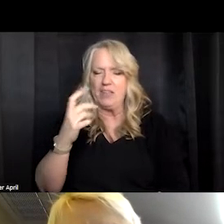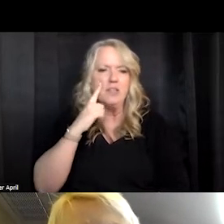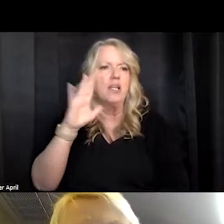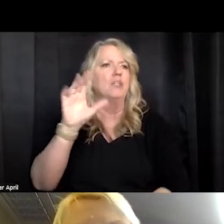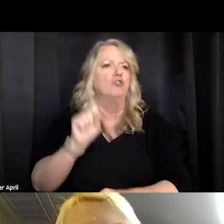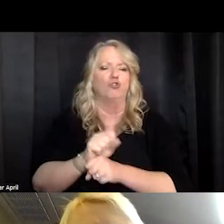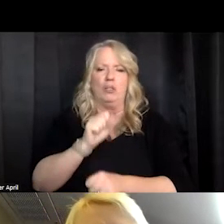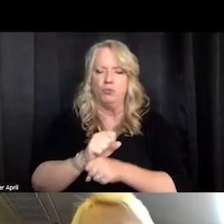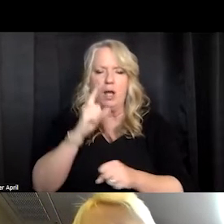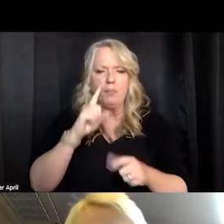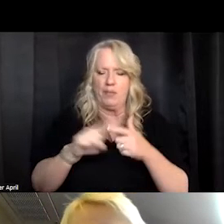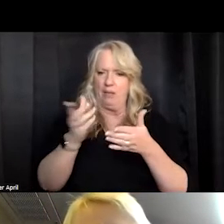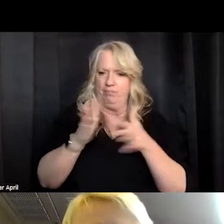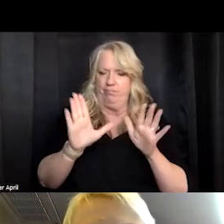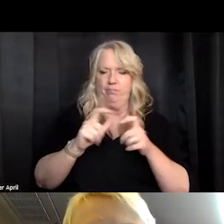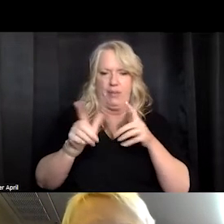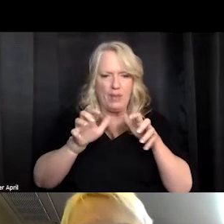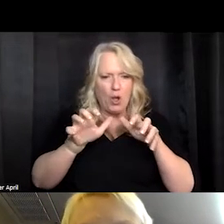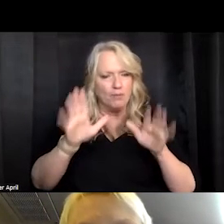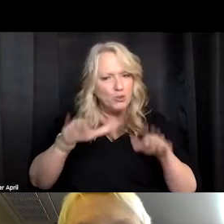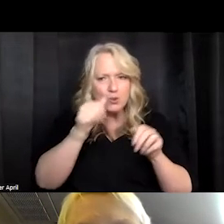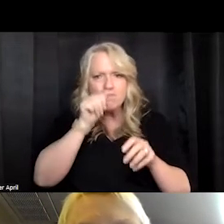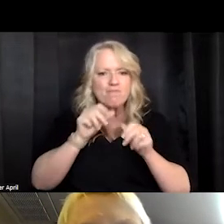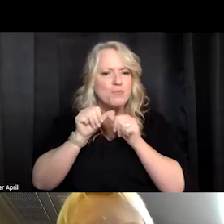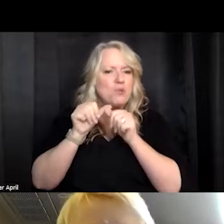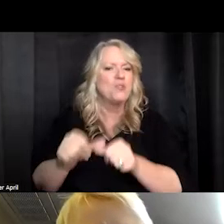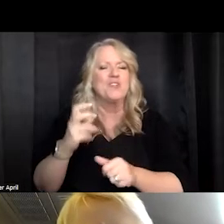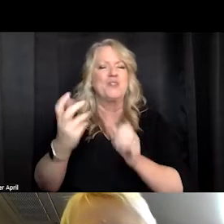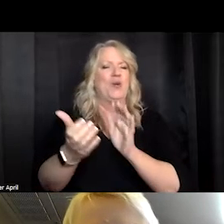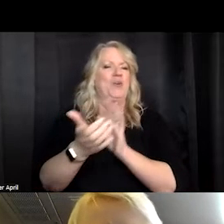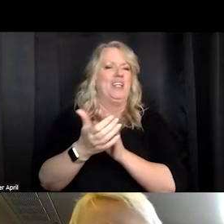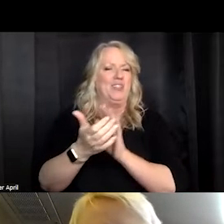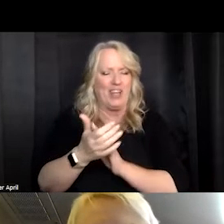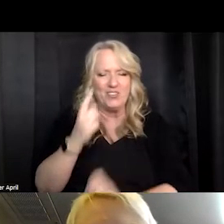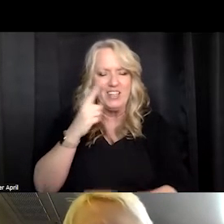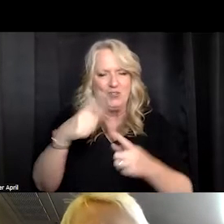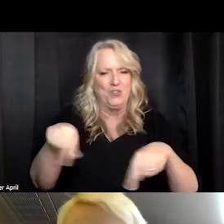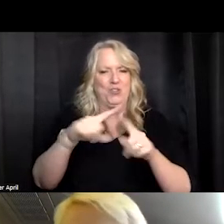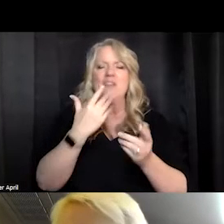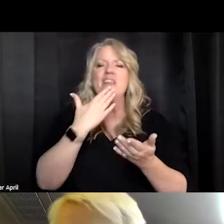. CONGRATULATIONS, DEBBIE, I KNOW DAVID COVINGTON WILL NOT BE HAPPY HE DID SUCH A GOOD JOB SPLITTING THE